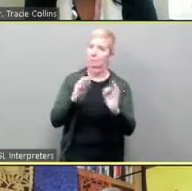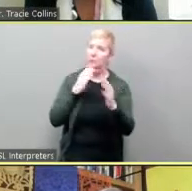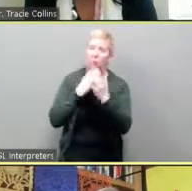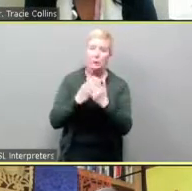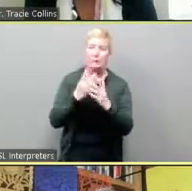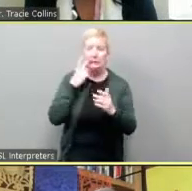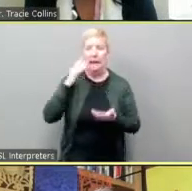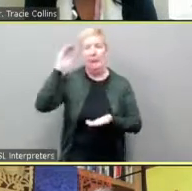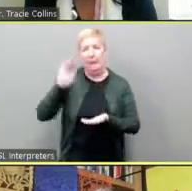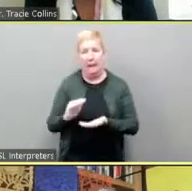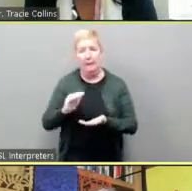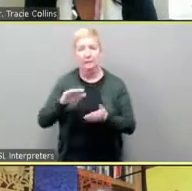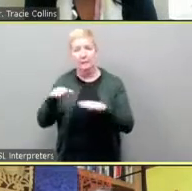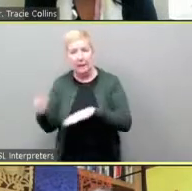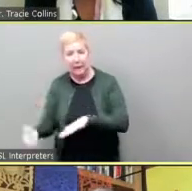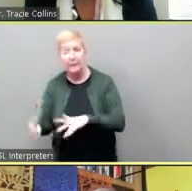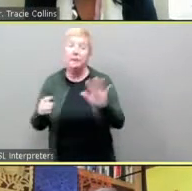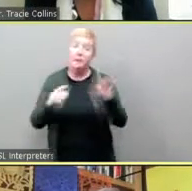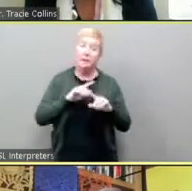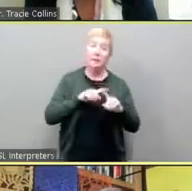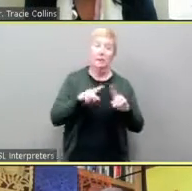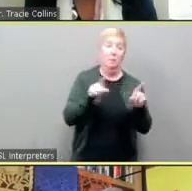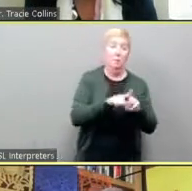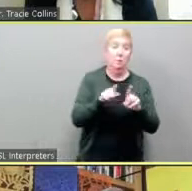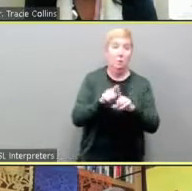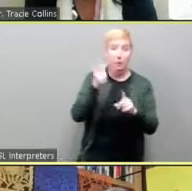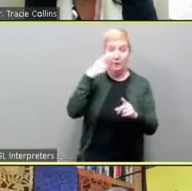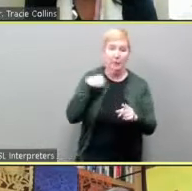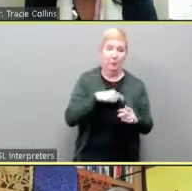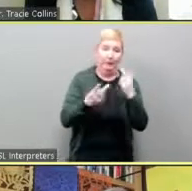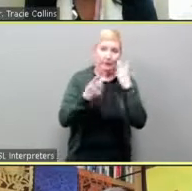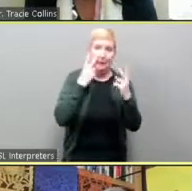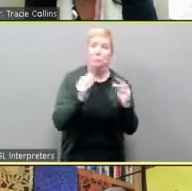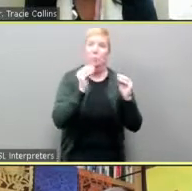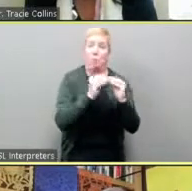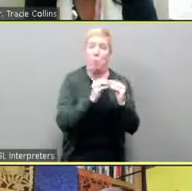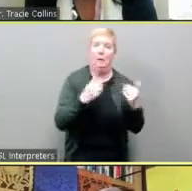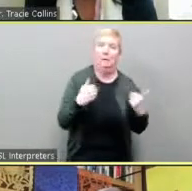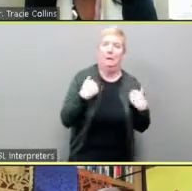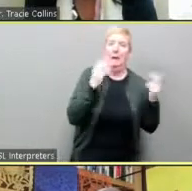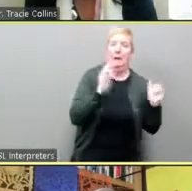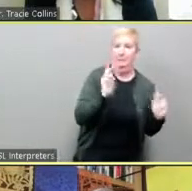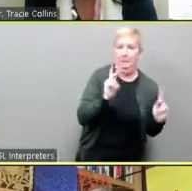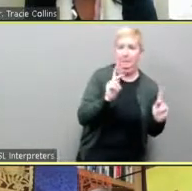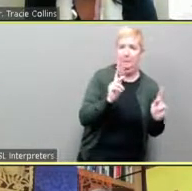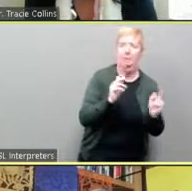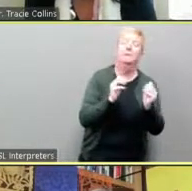young people as we have throughout being the ones who are getting sick and